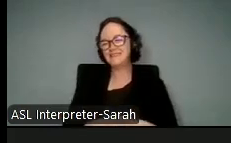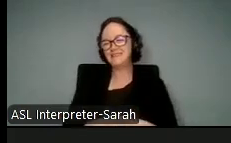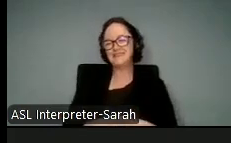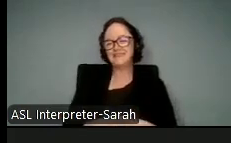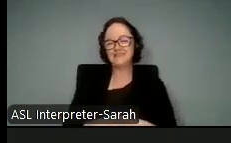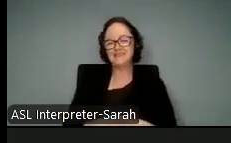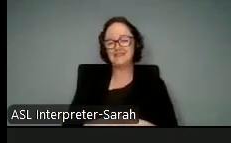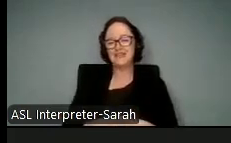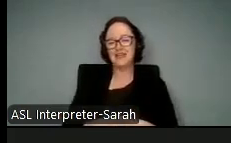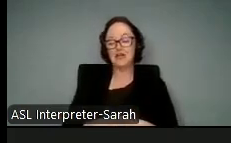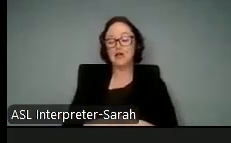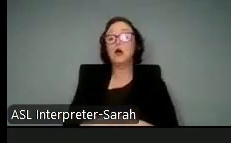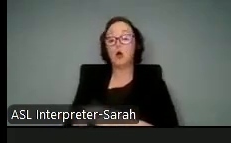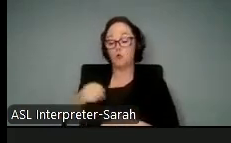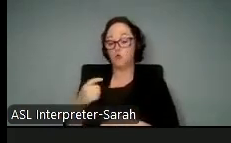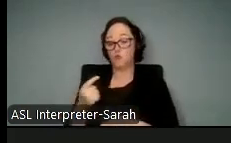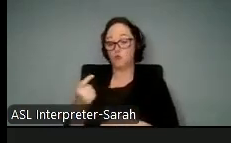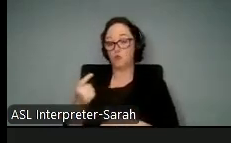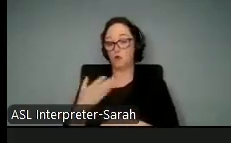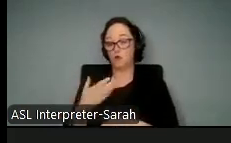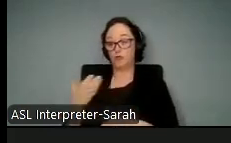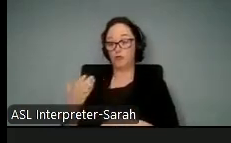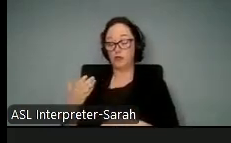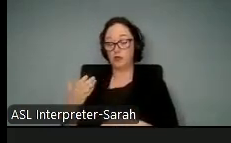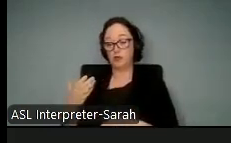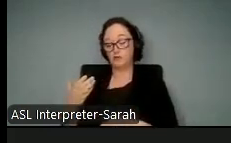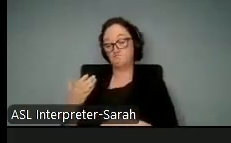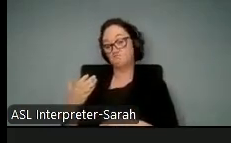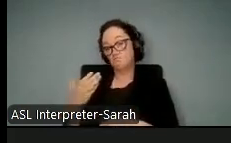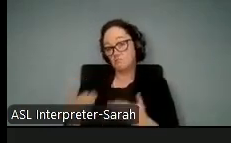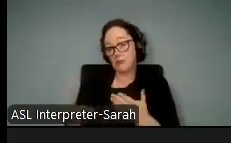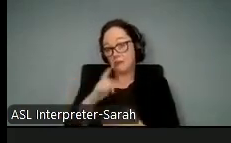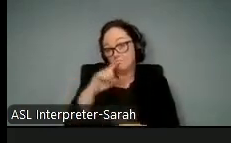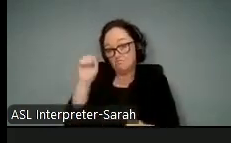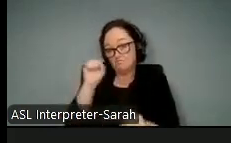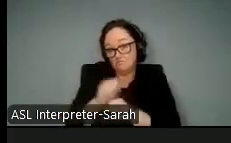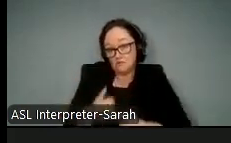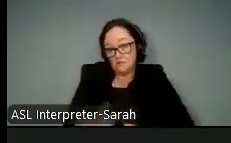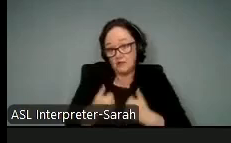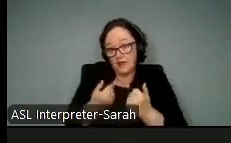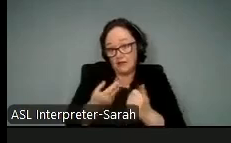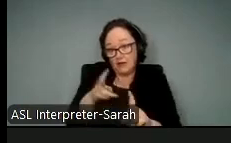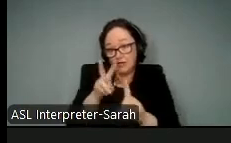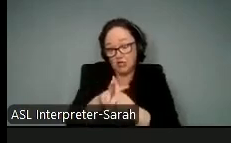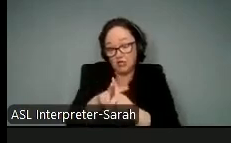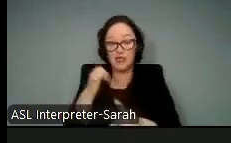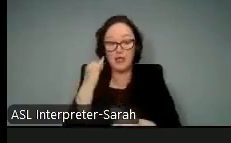One thing that maybe just some real-life application for those of you who are struggling with documents